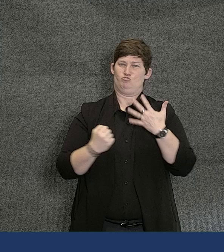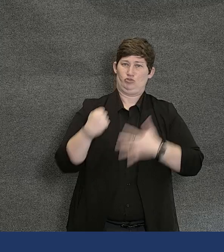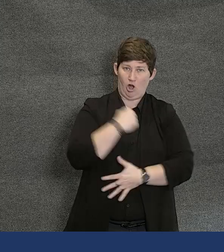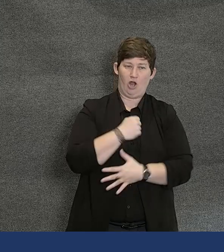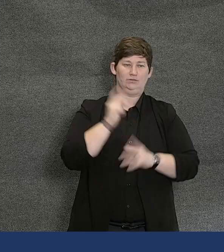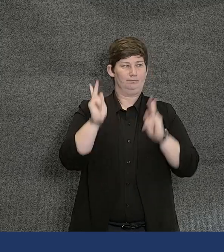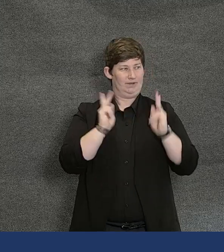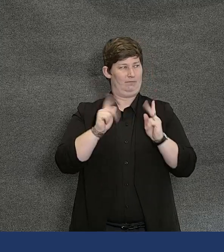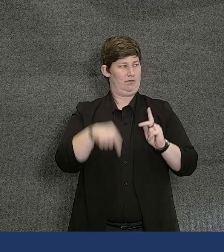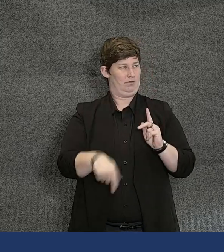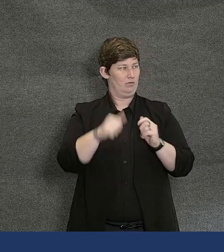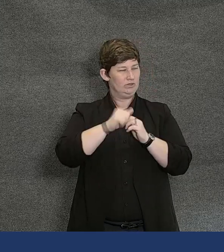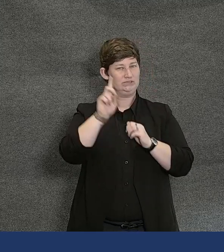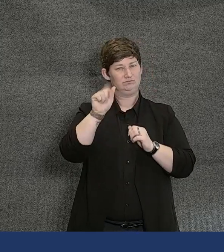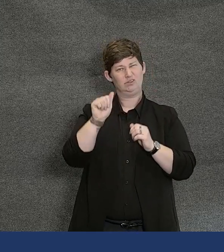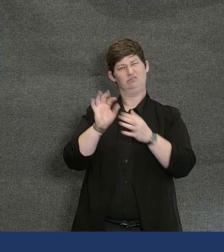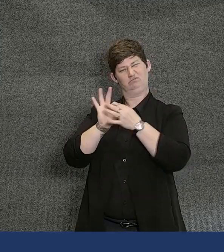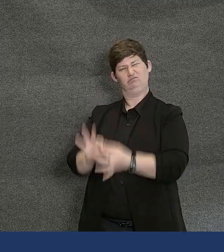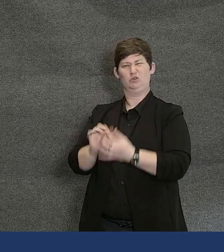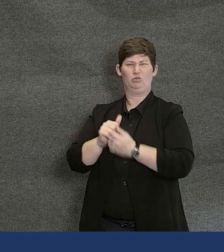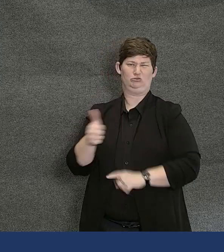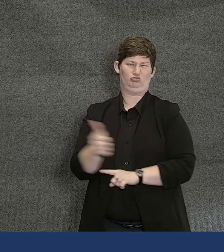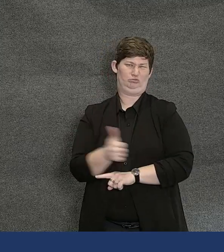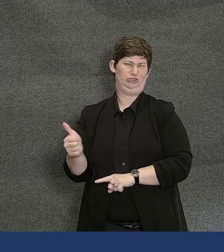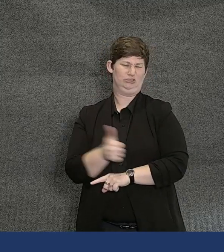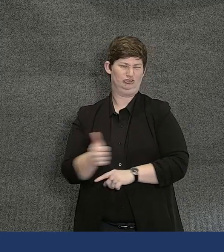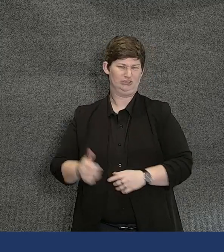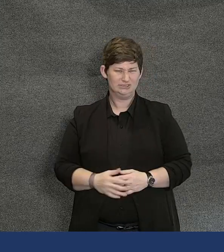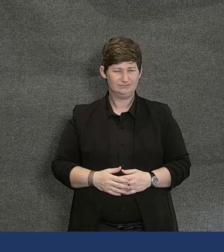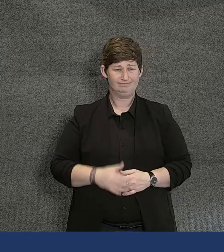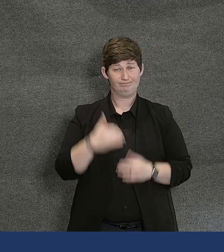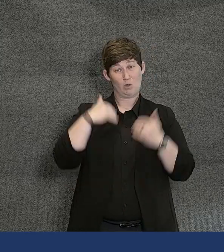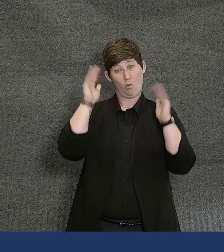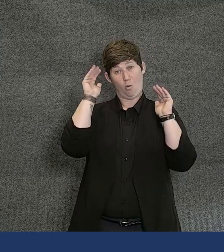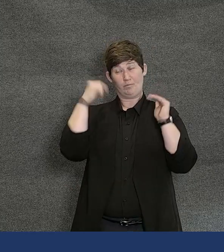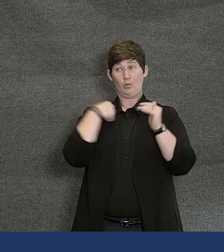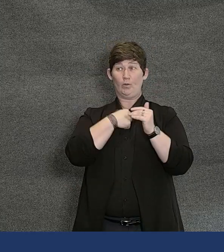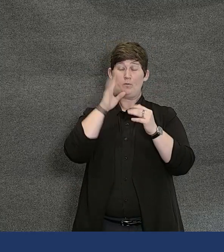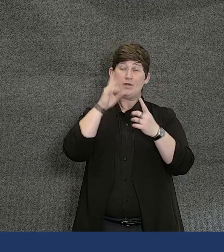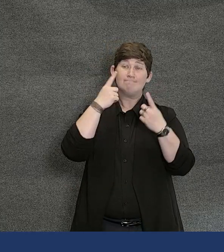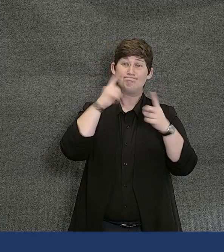So, hopefully, we can get there. Thank you. Thank you, all. We are at time.